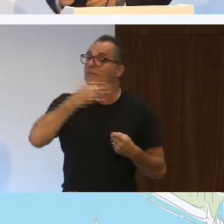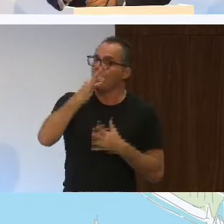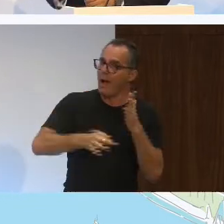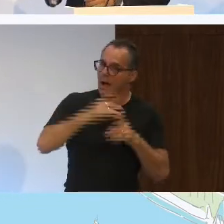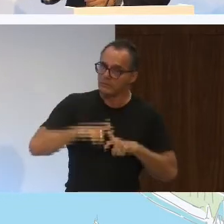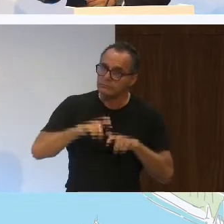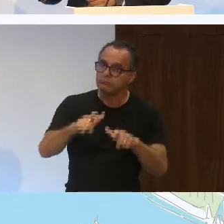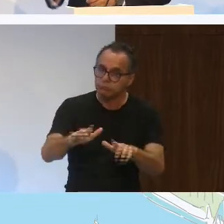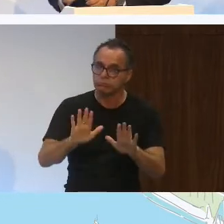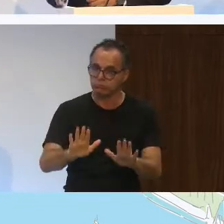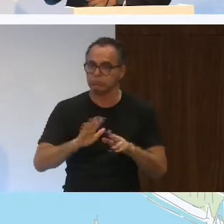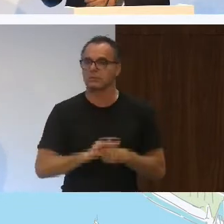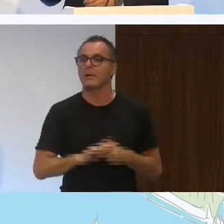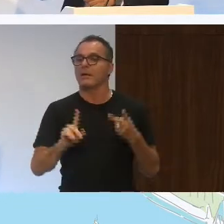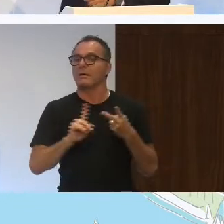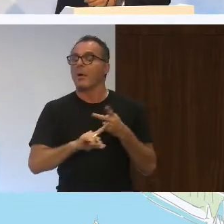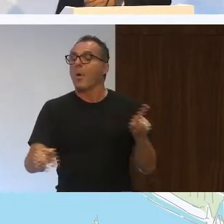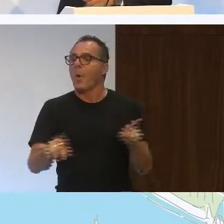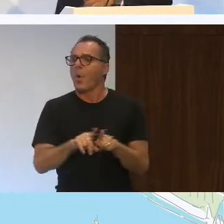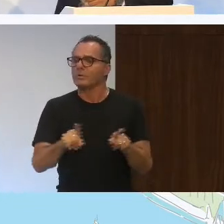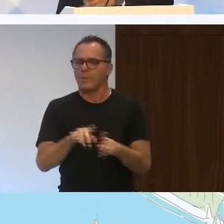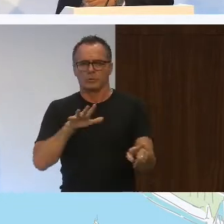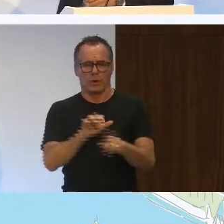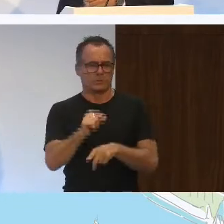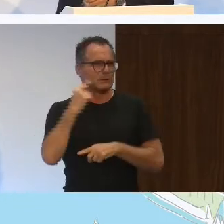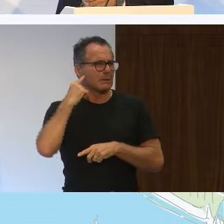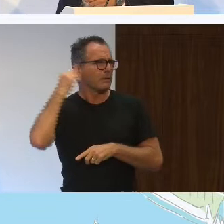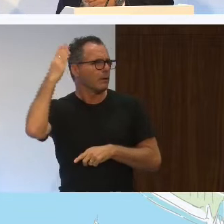Um, and also they would notice that the hearing is worsening on one side